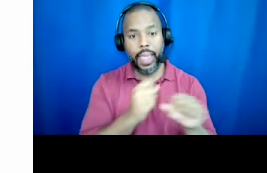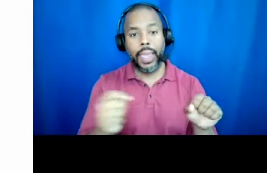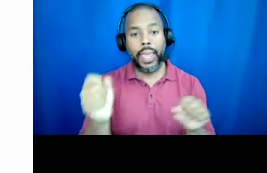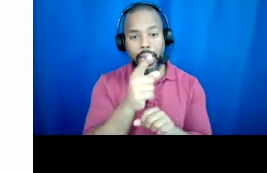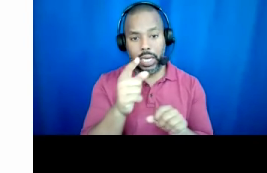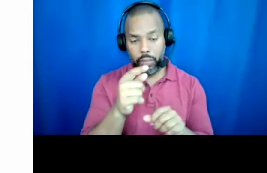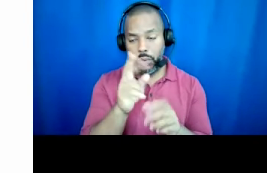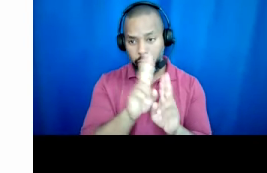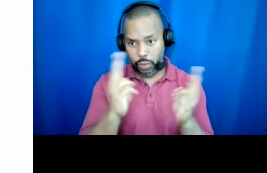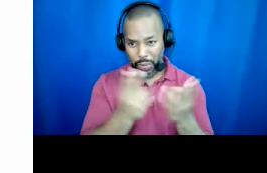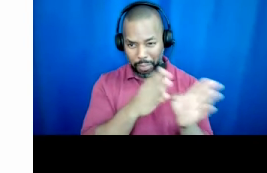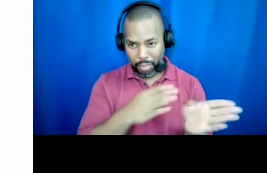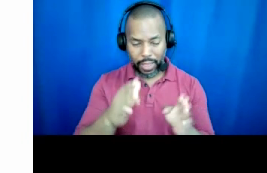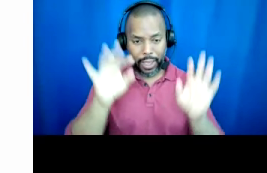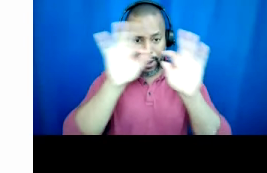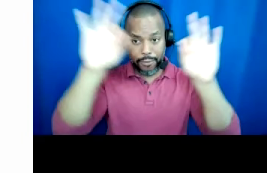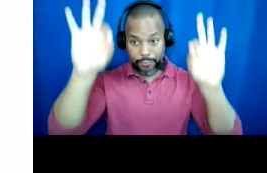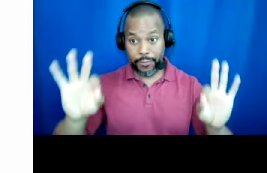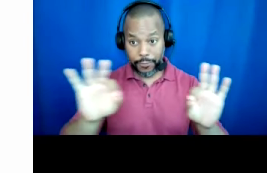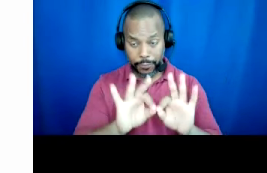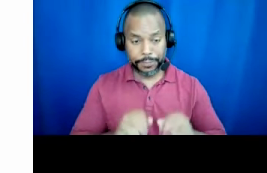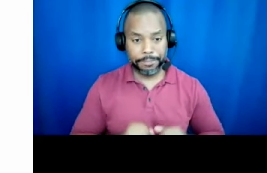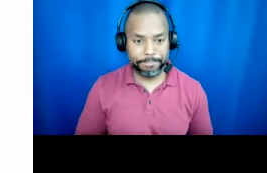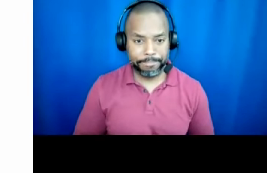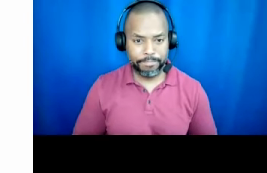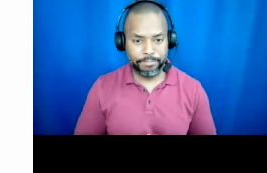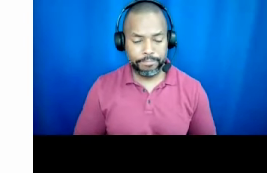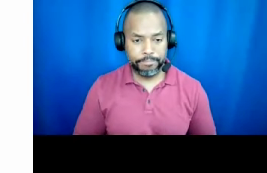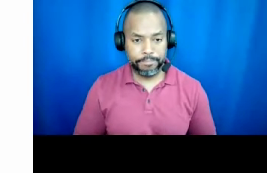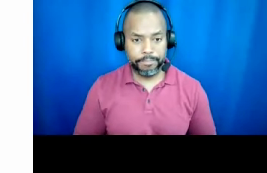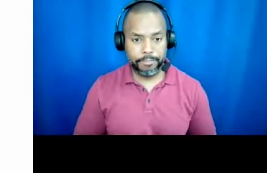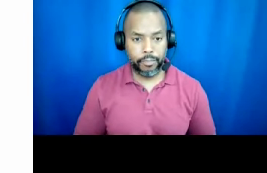First we kind of did a capture here under the light green section